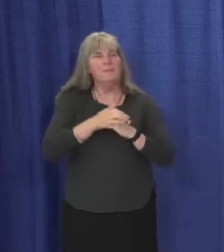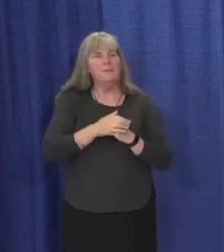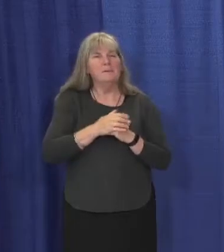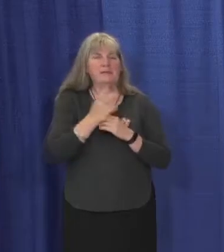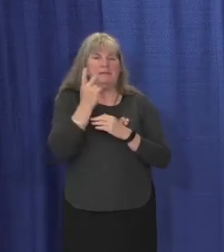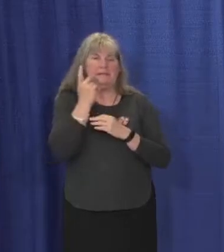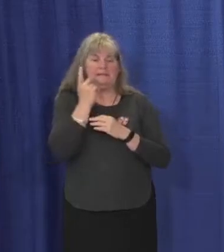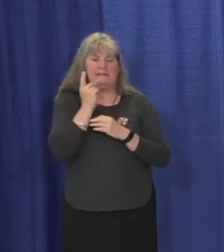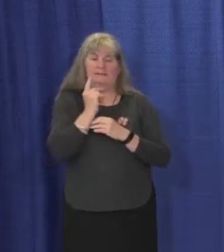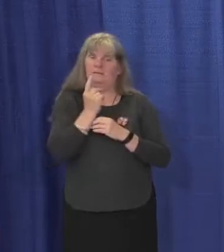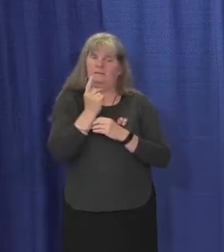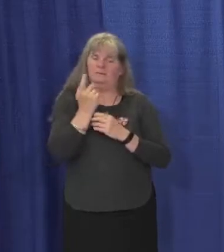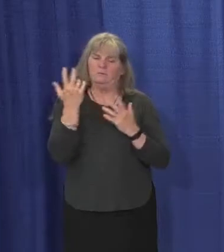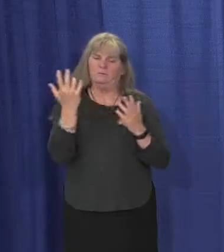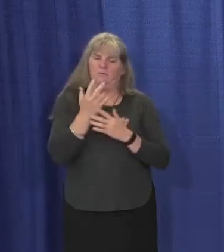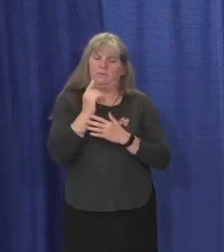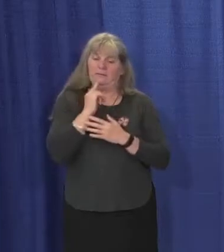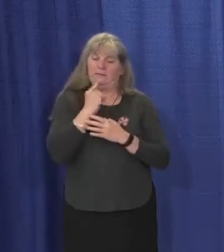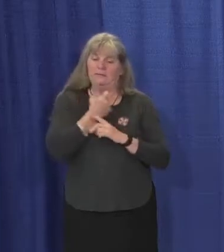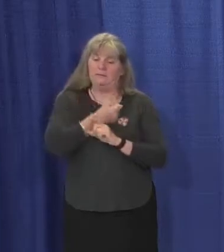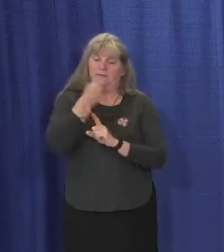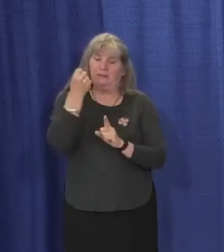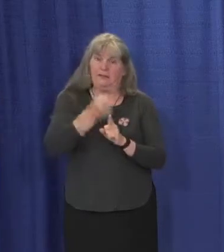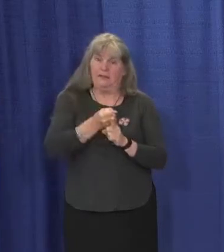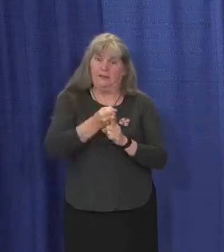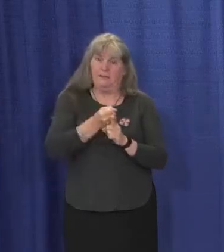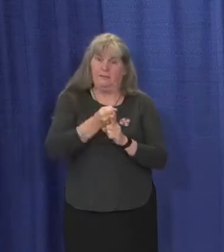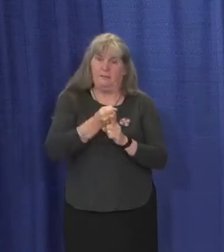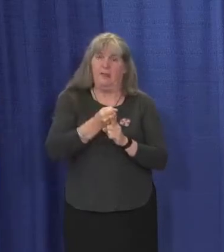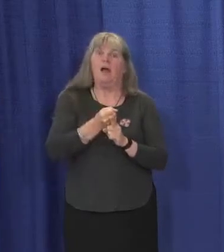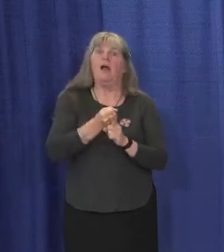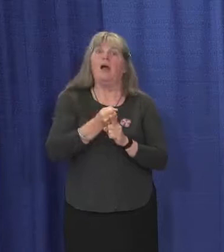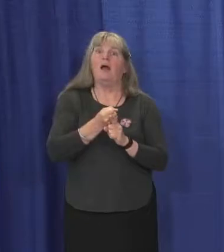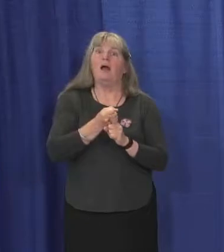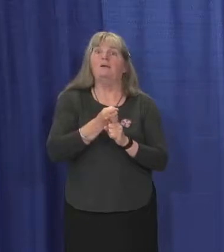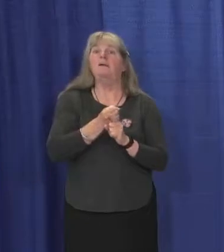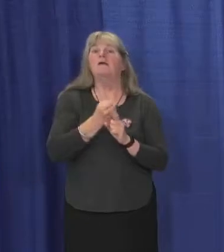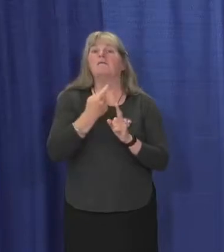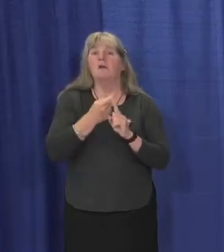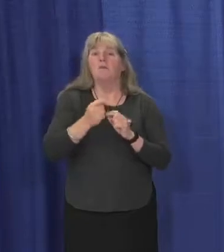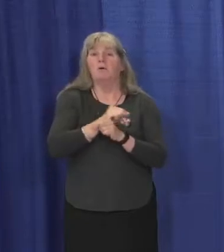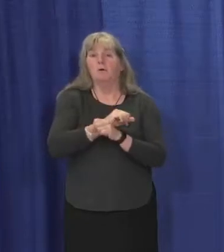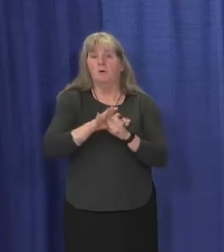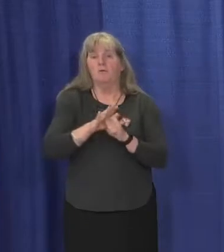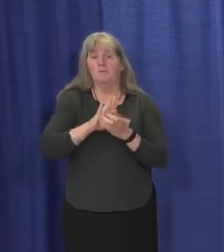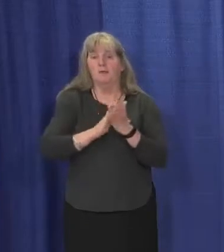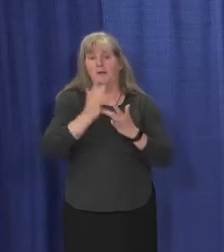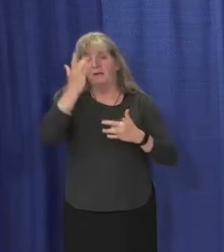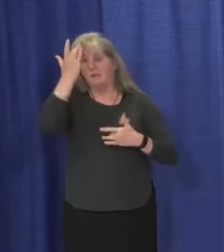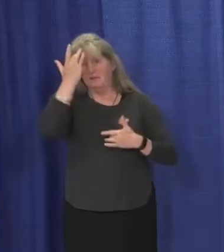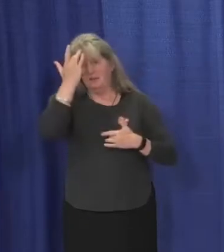And we are now seeing the serious impact that this wave is having on people getting sick